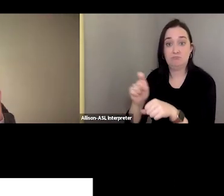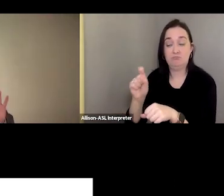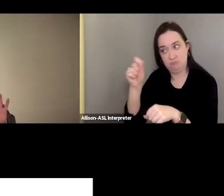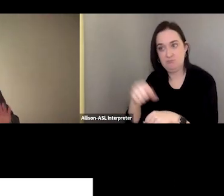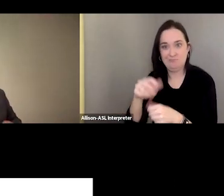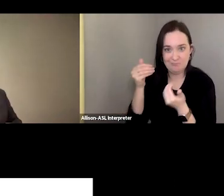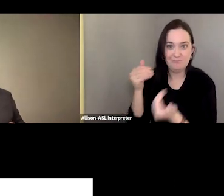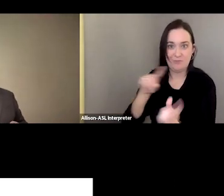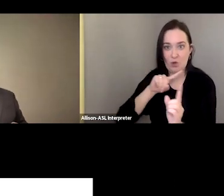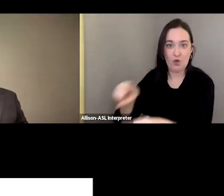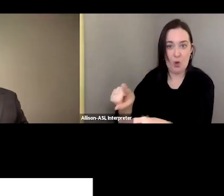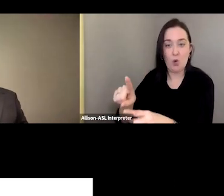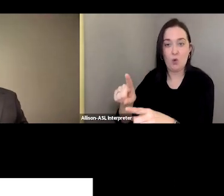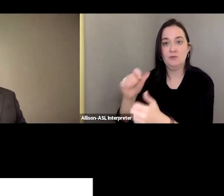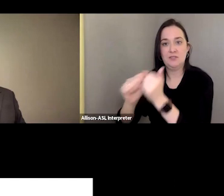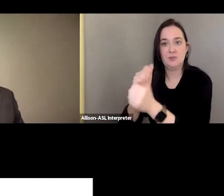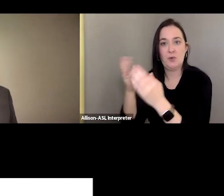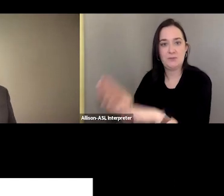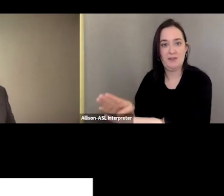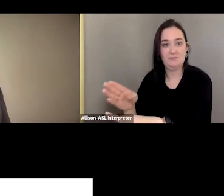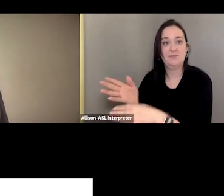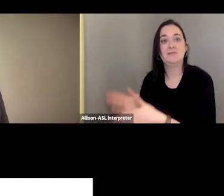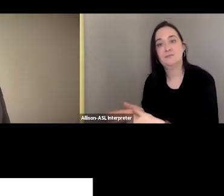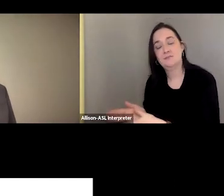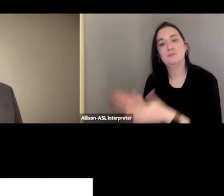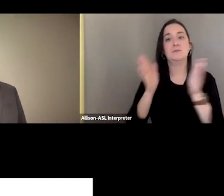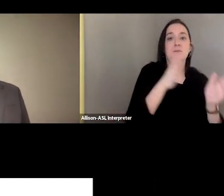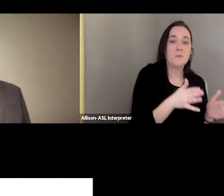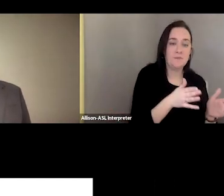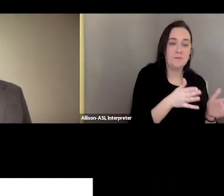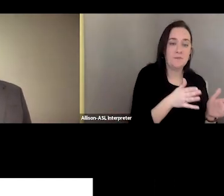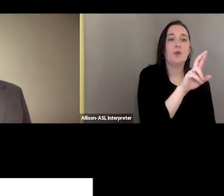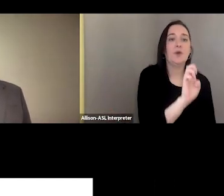That's not surprising. The other piece that is more complicated is the willingness